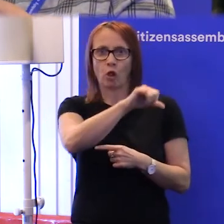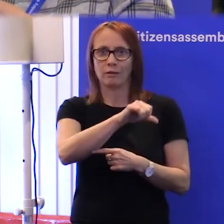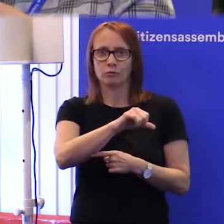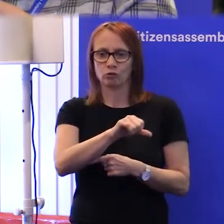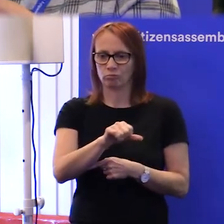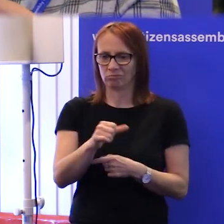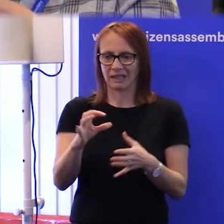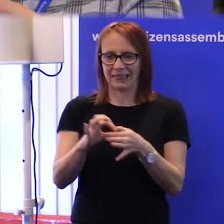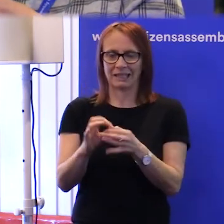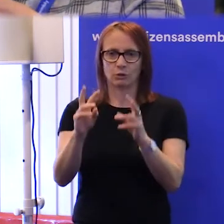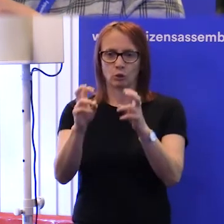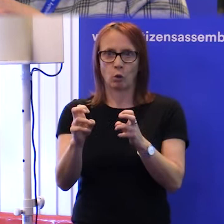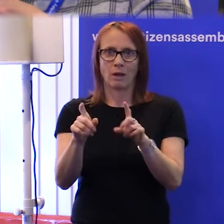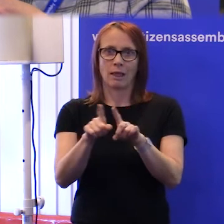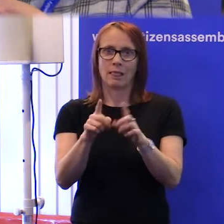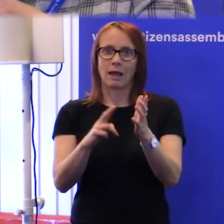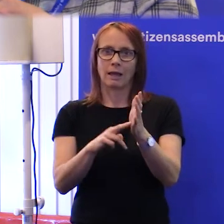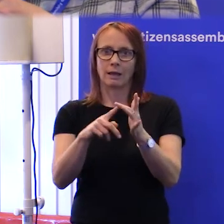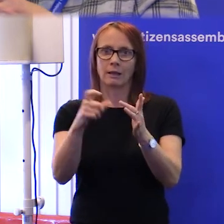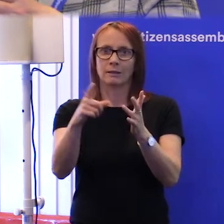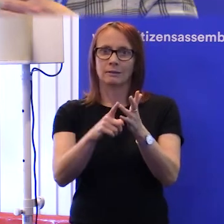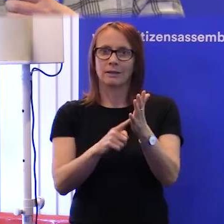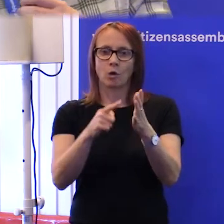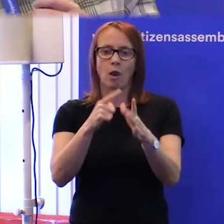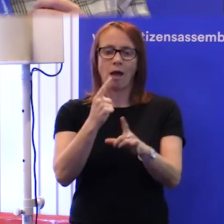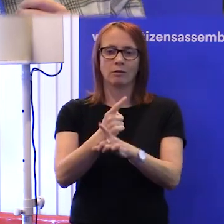and someone like Nicola who came in with speaking about about the constitutional